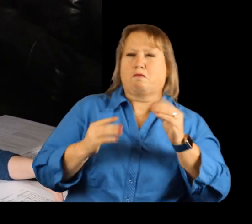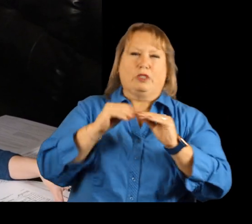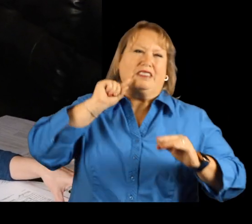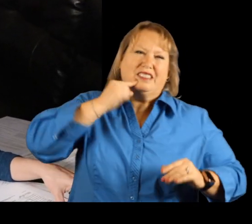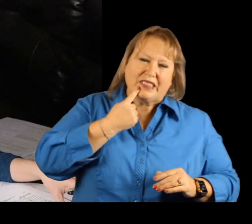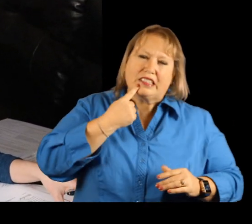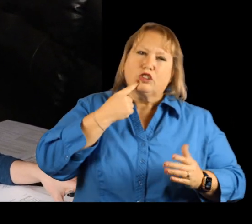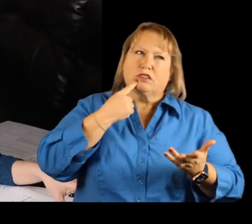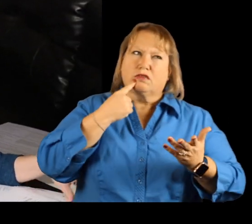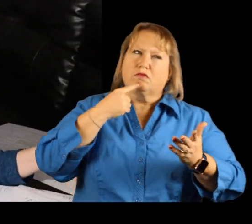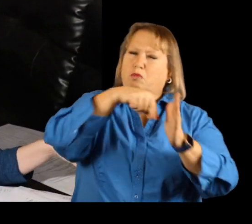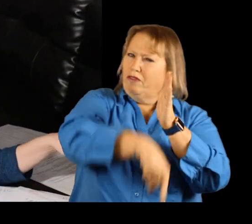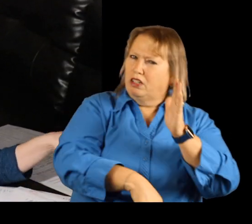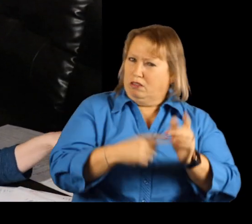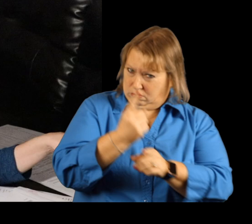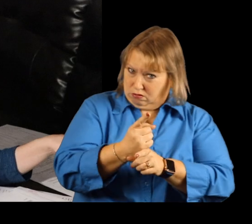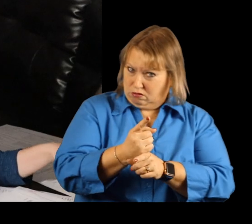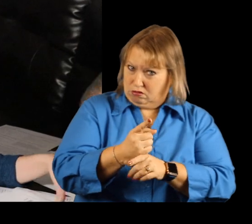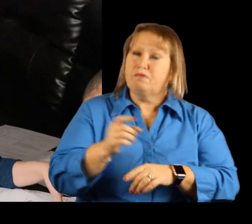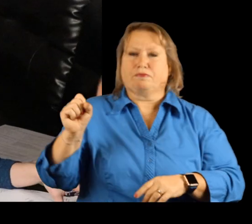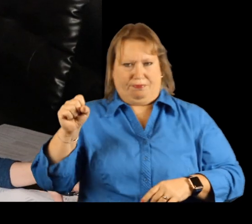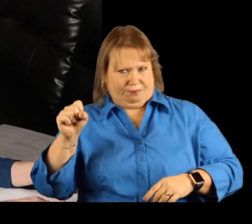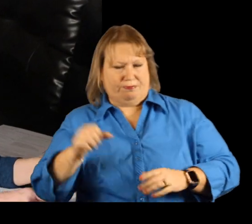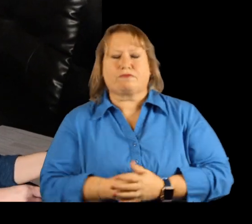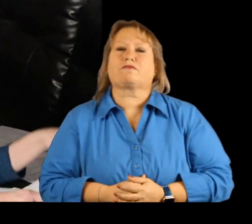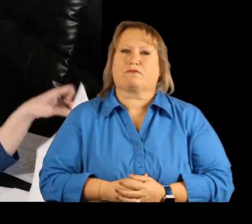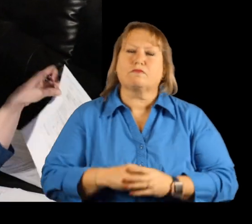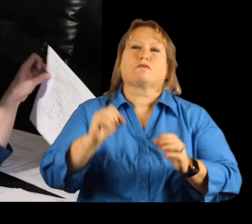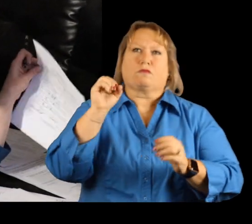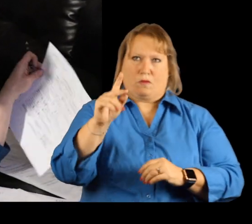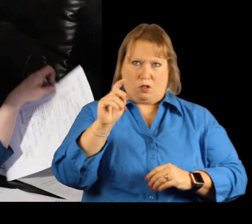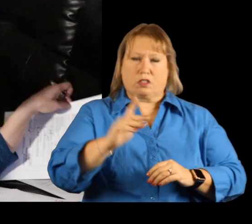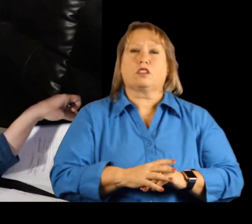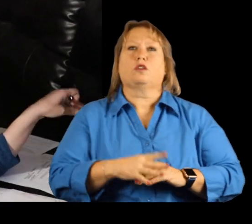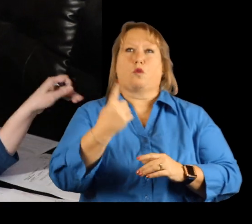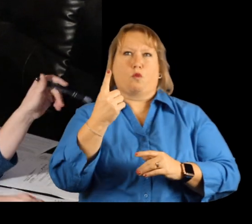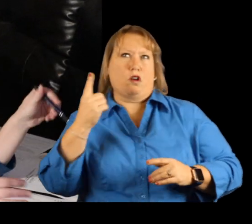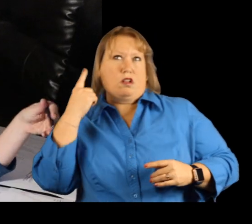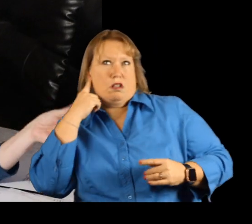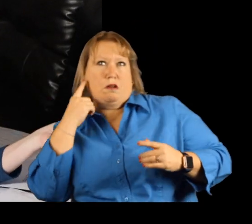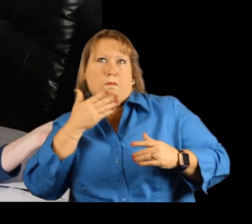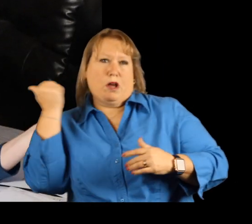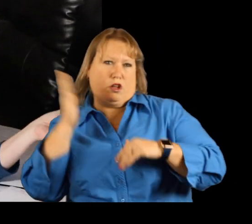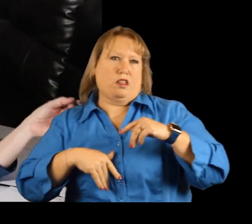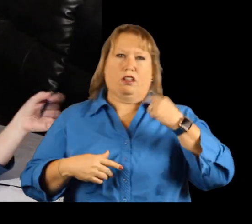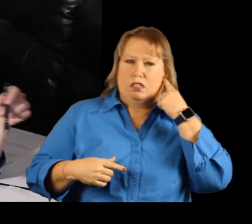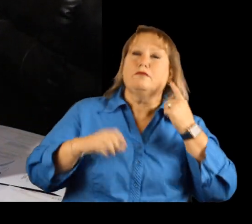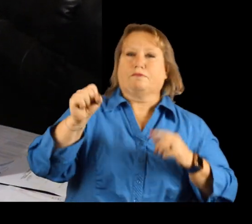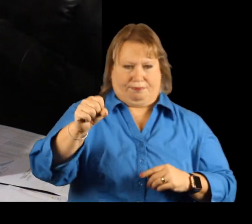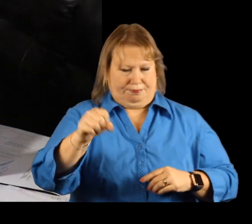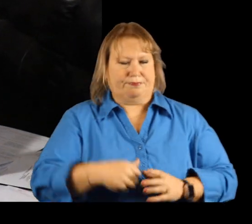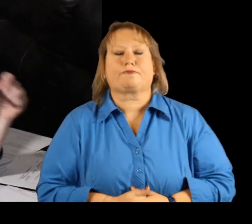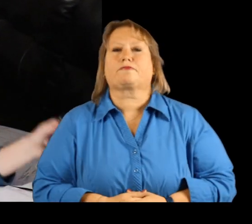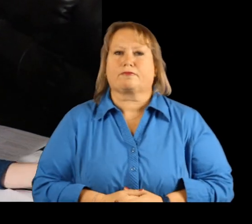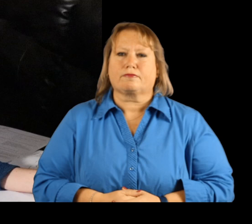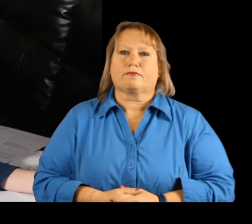profound loss, okay. All right so one side was better than the other. Obviously right better than the left.